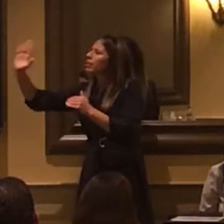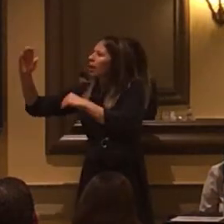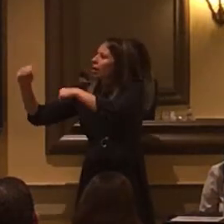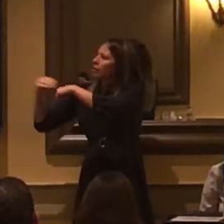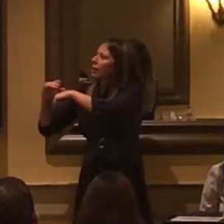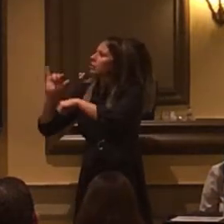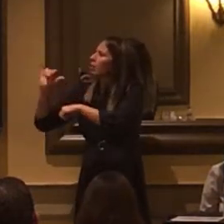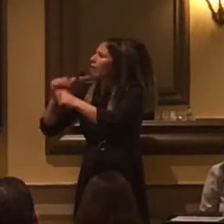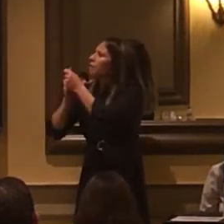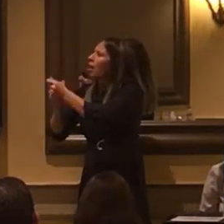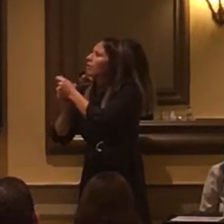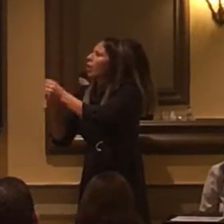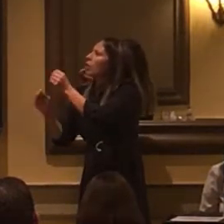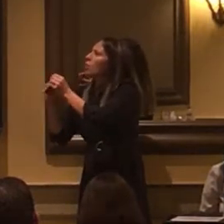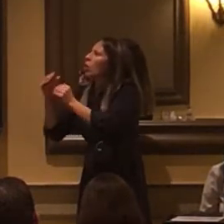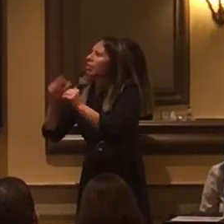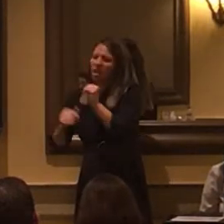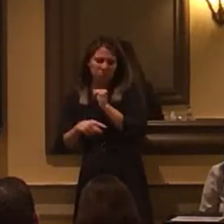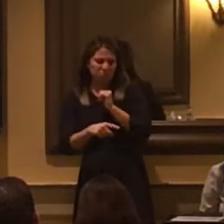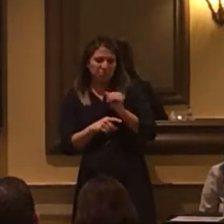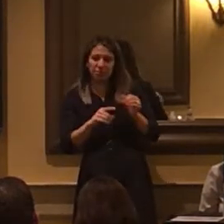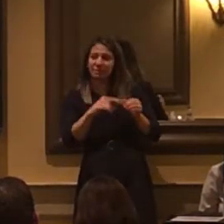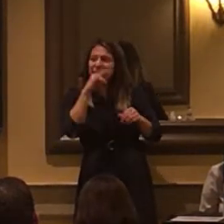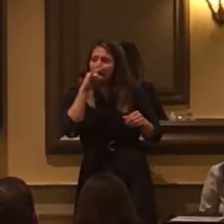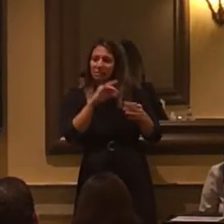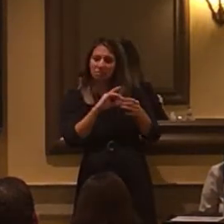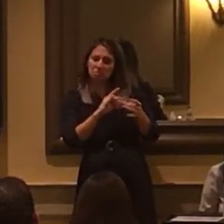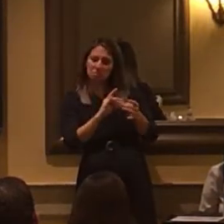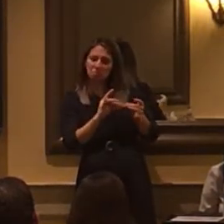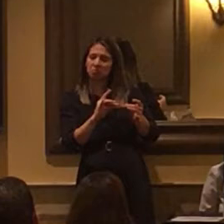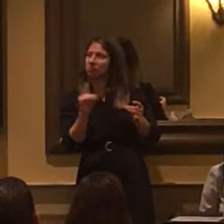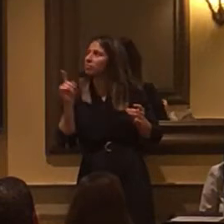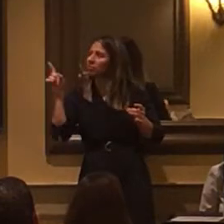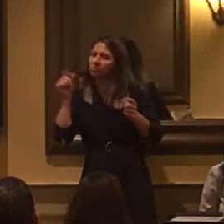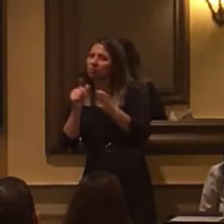it gave me an advantage. It gave me an edge, so I wouldn't